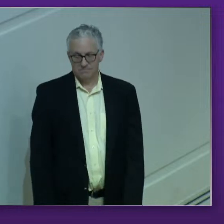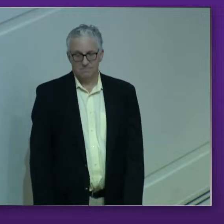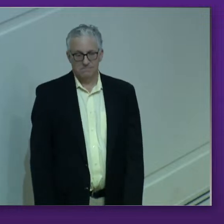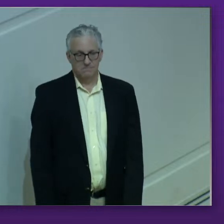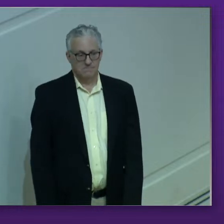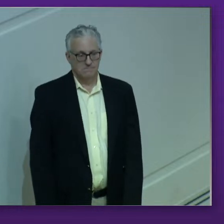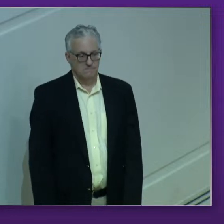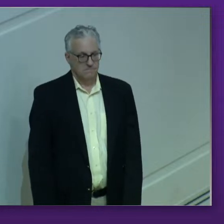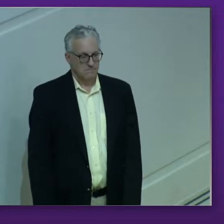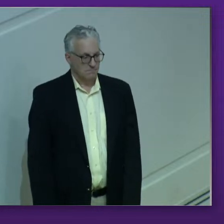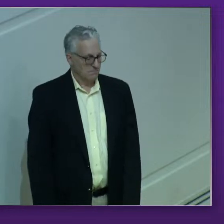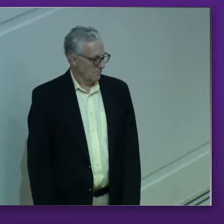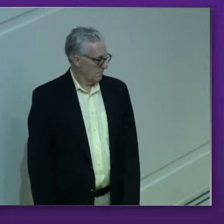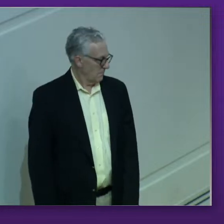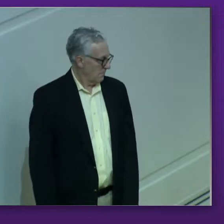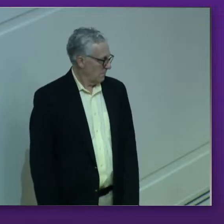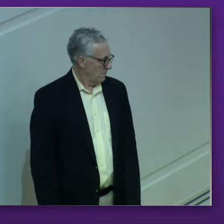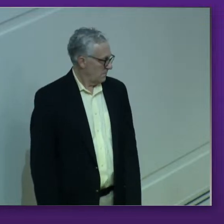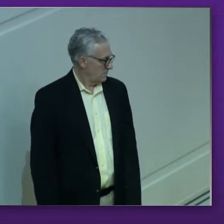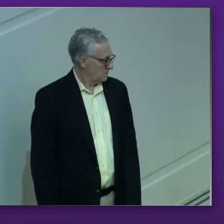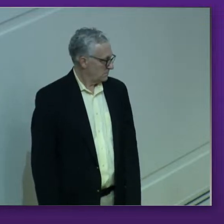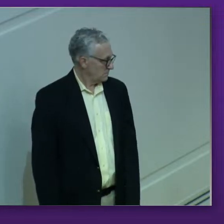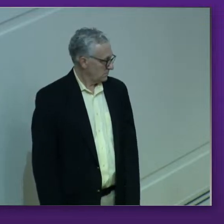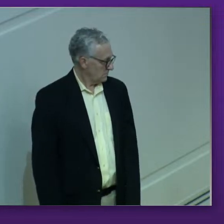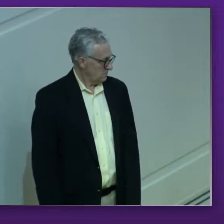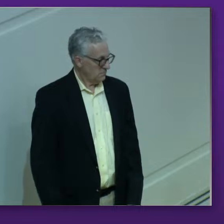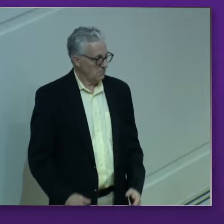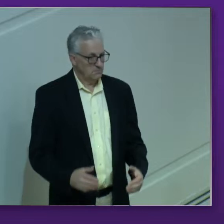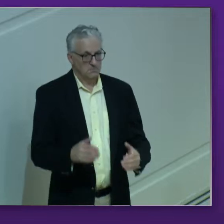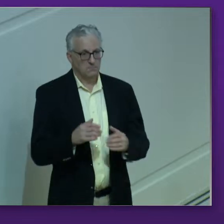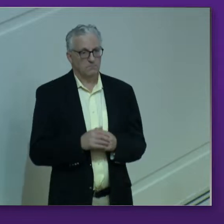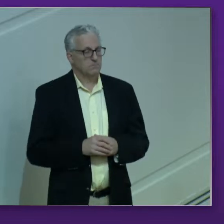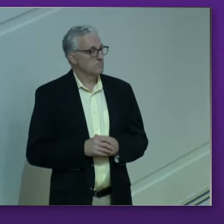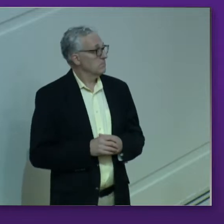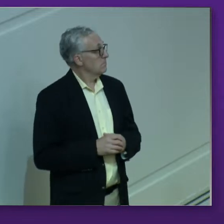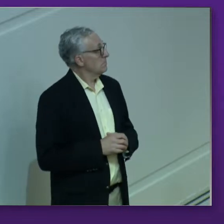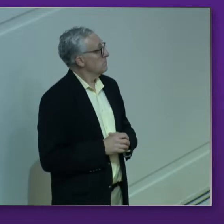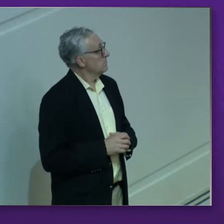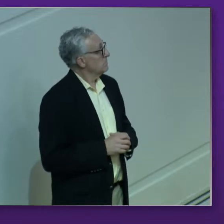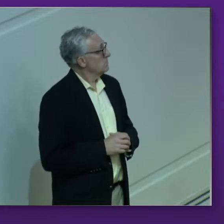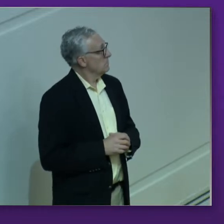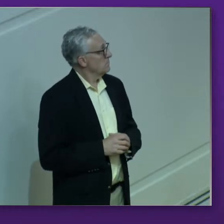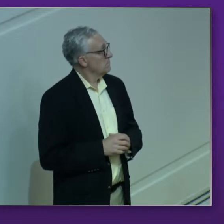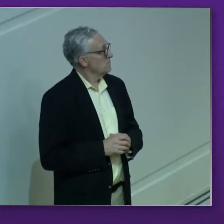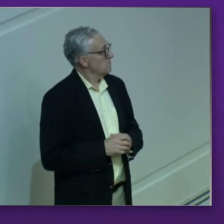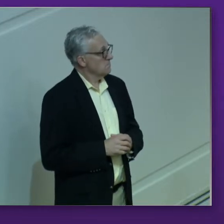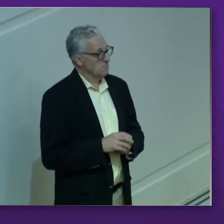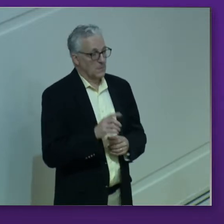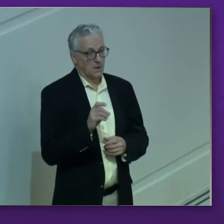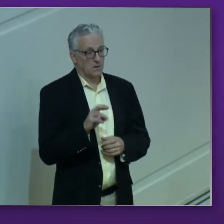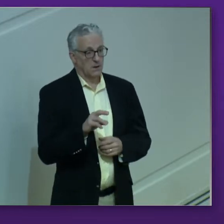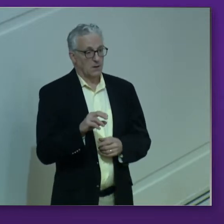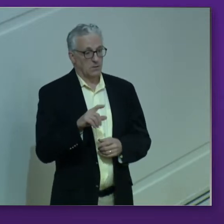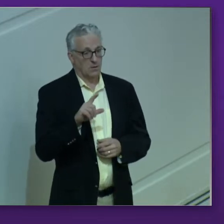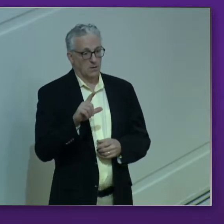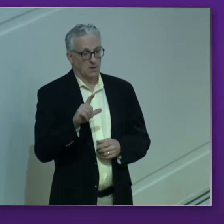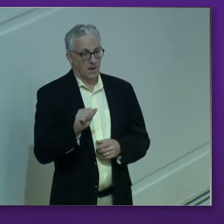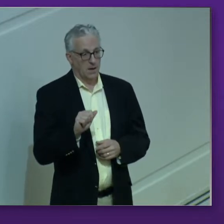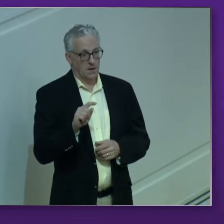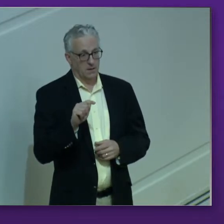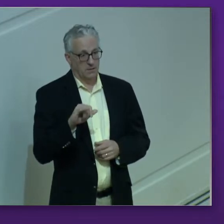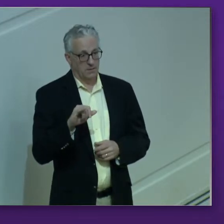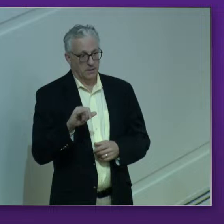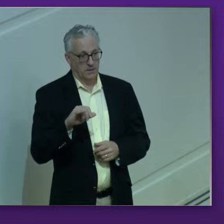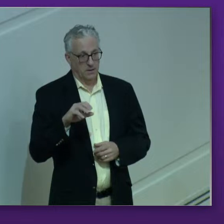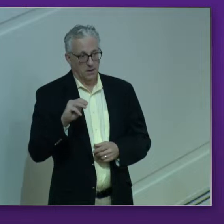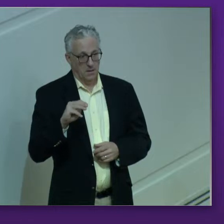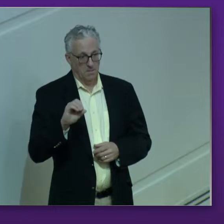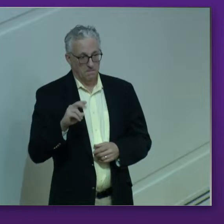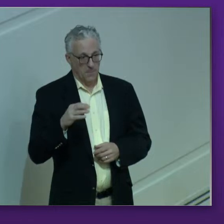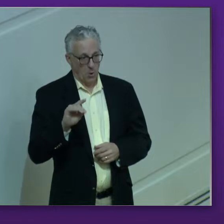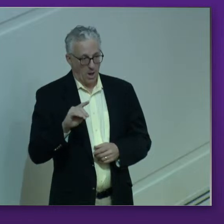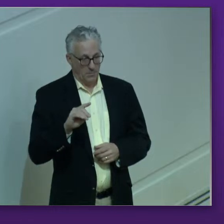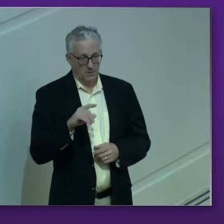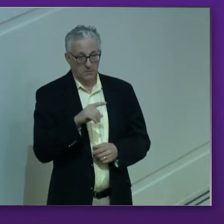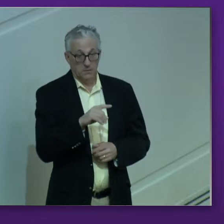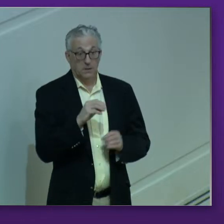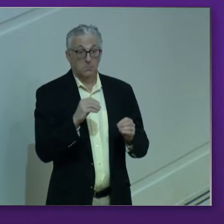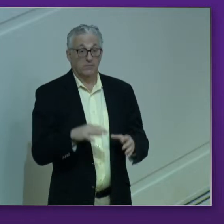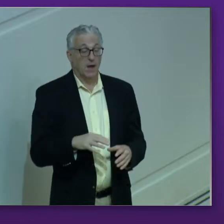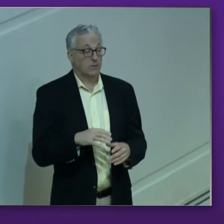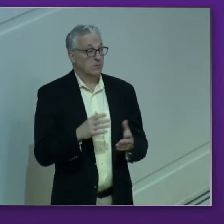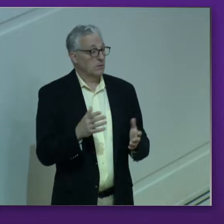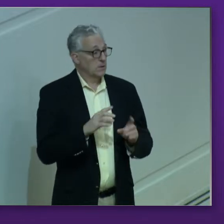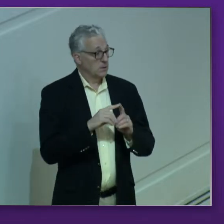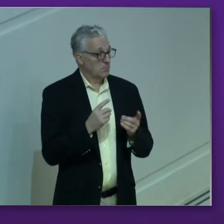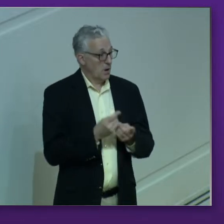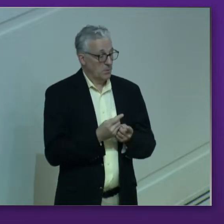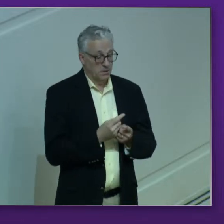[LISTING NAMES]